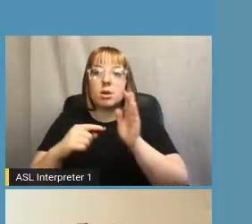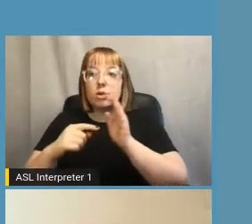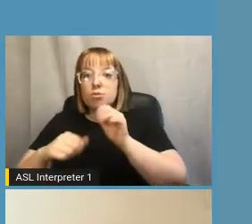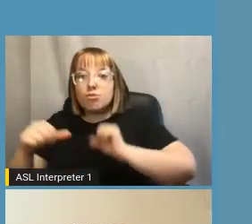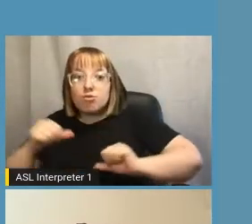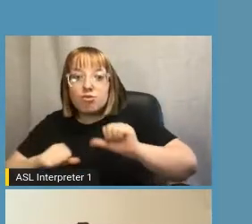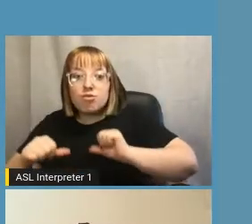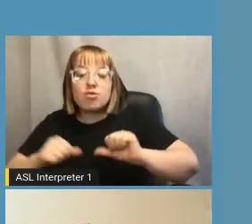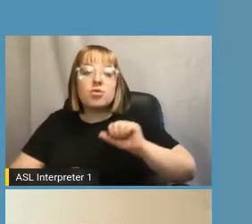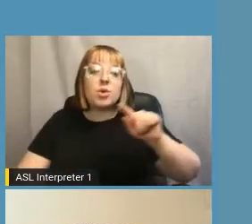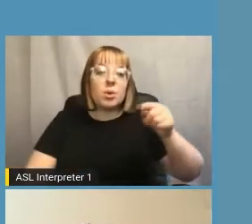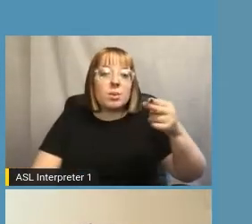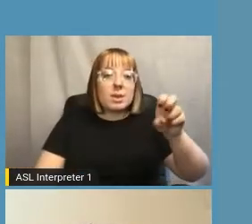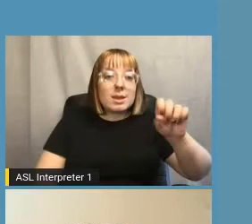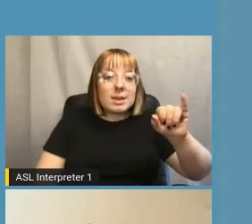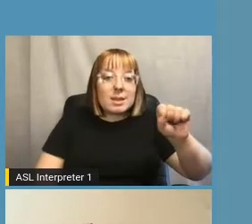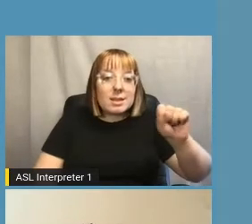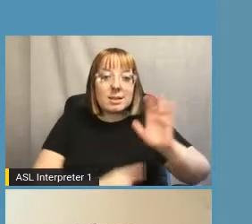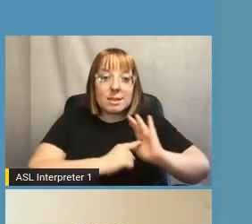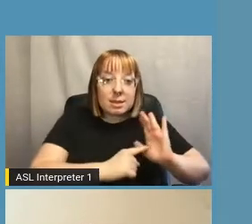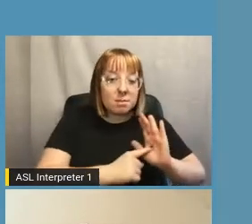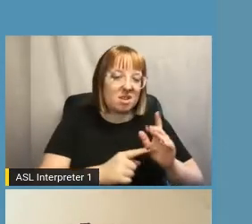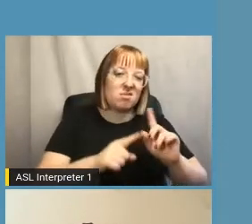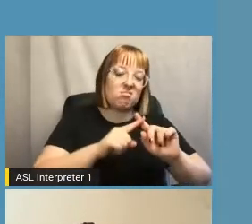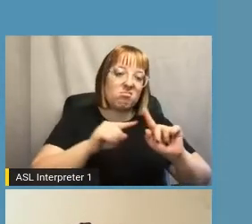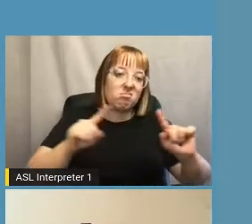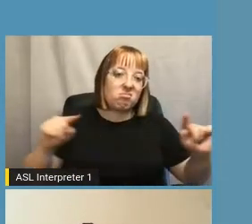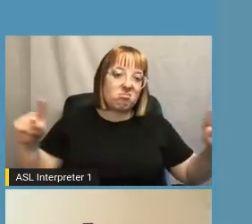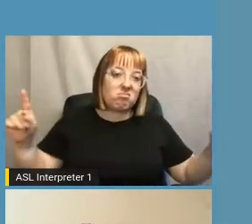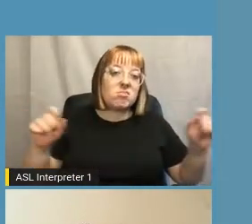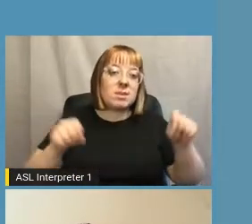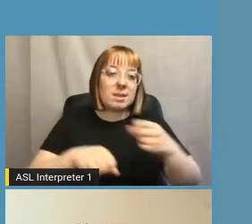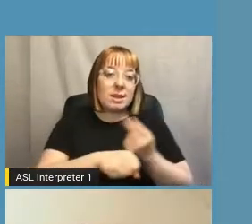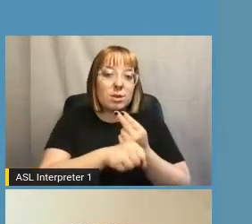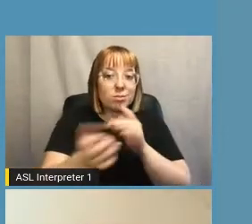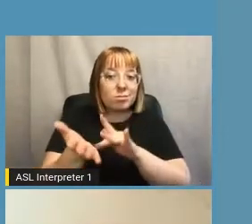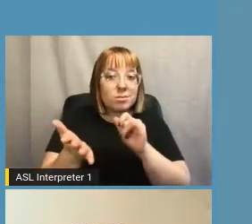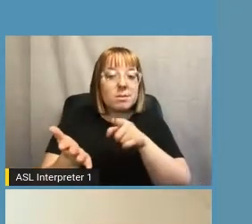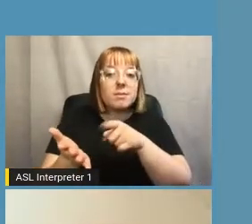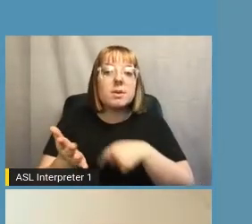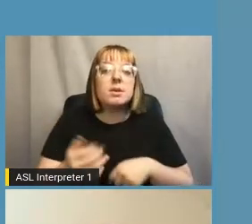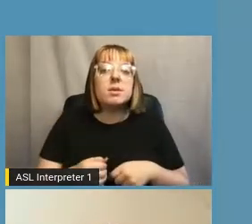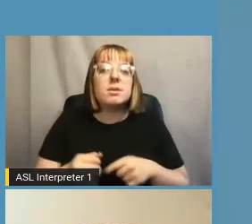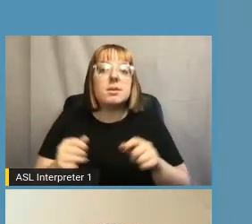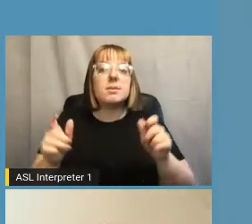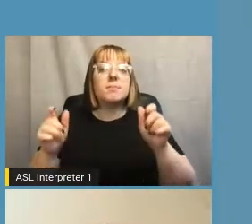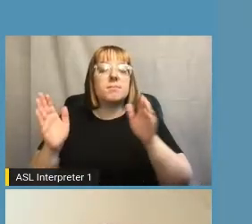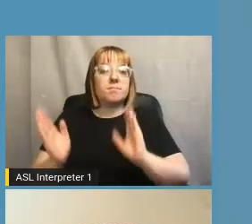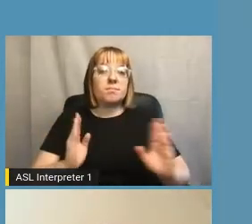exhibitions so uh you see there's a plan there um actually you're giving some layouts and so and the